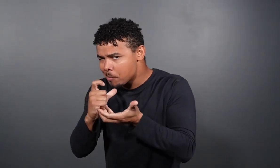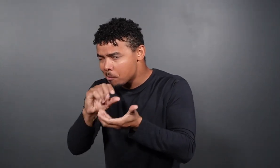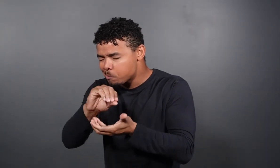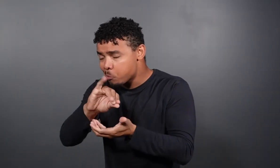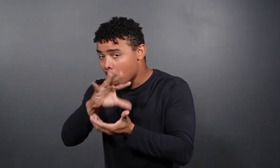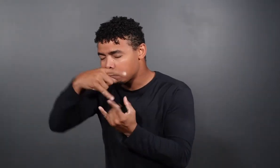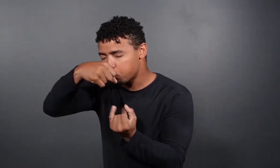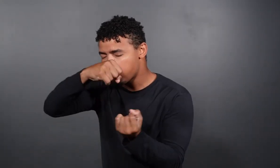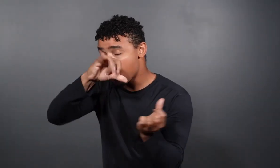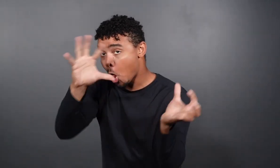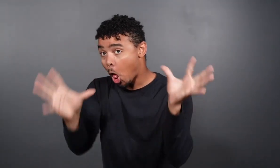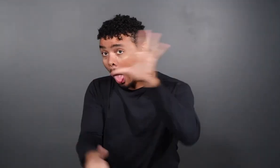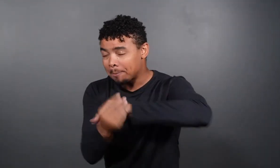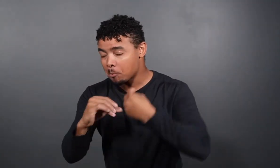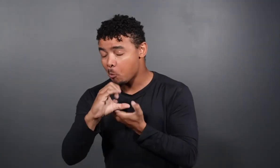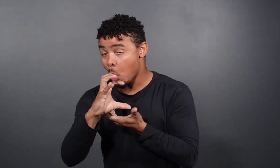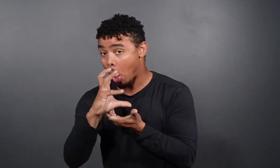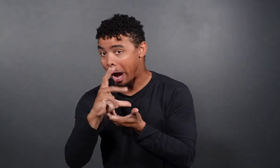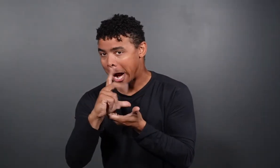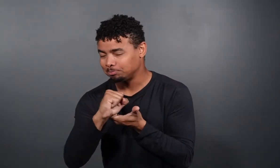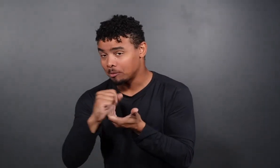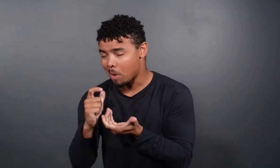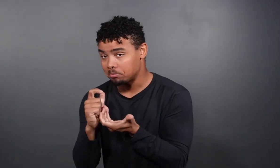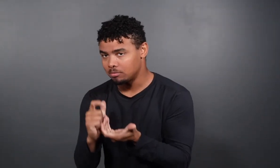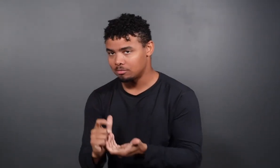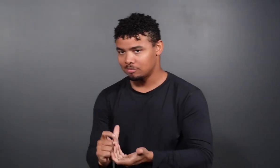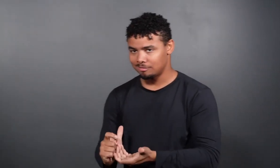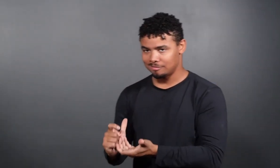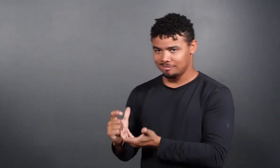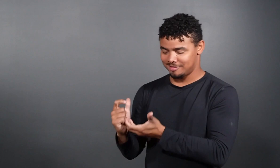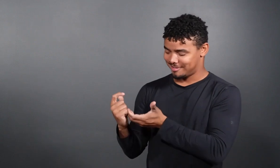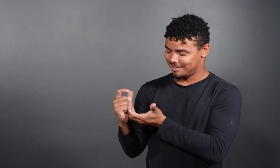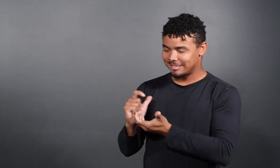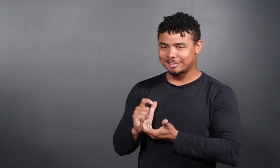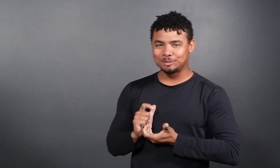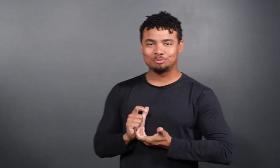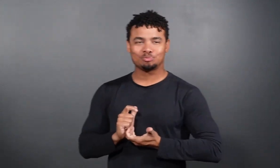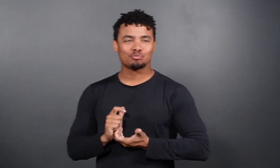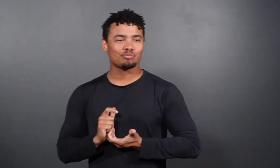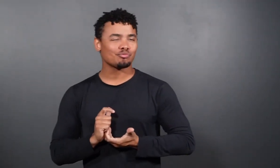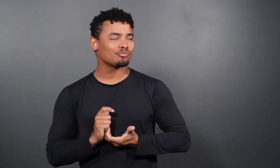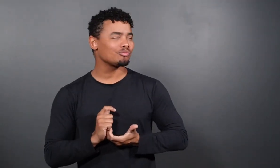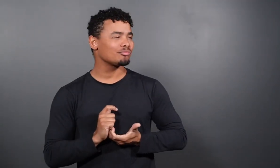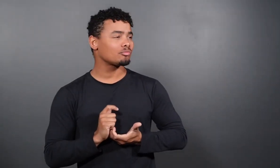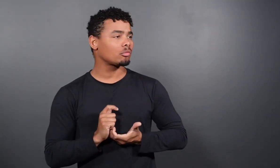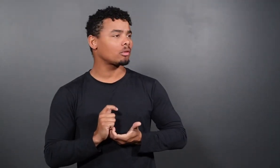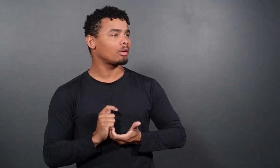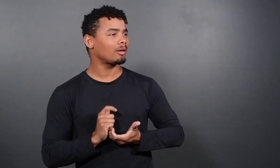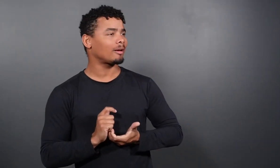button clicks, flash snaps shutter spirals film captures a look of satisfaction something else catches his eye